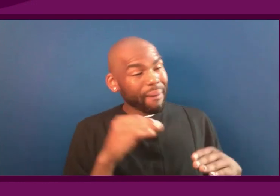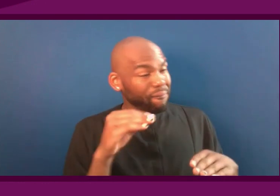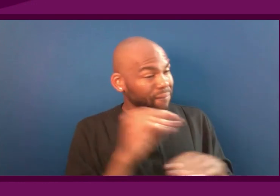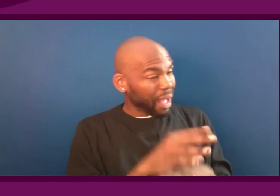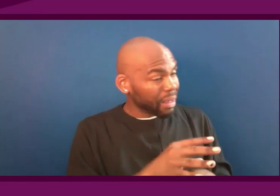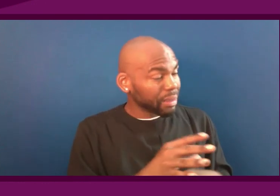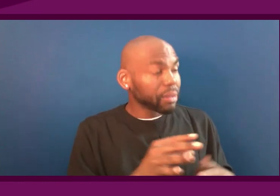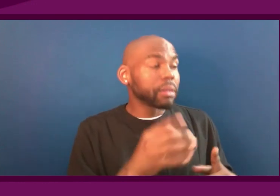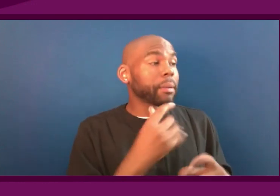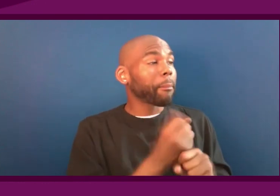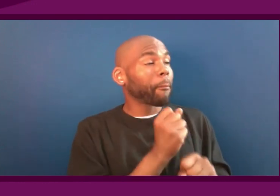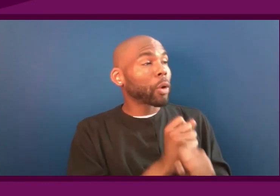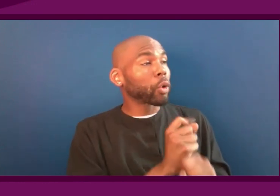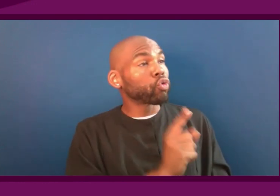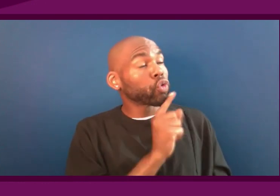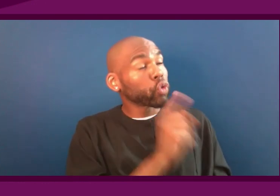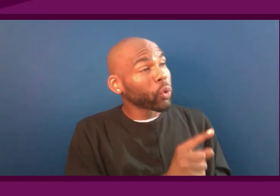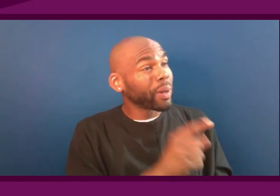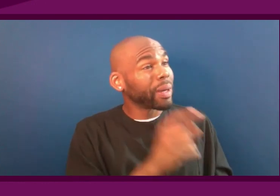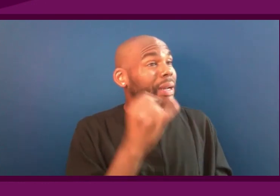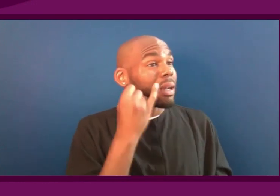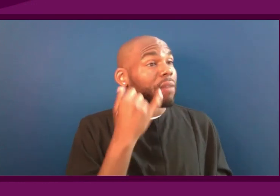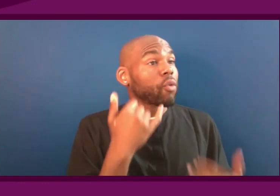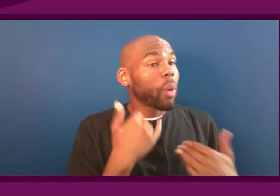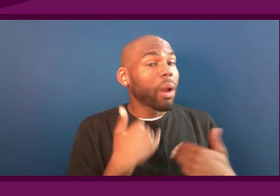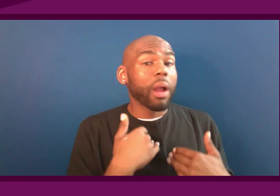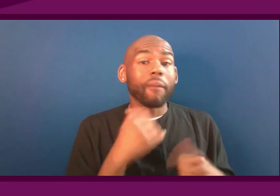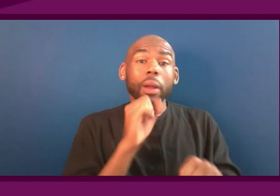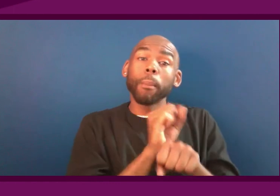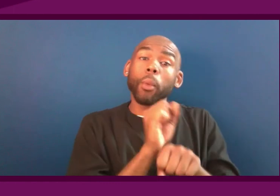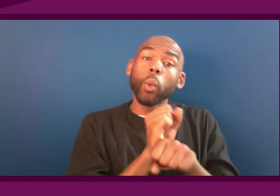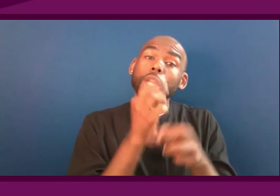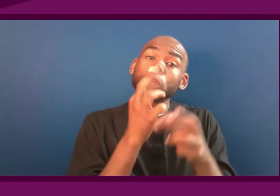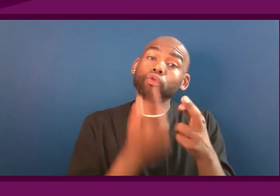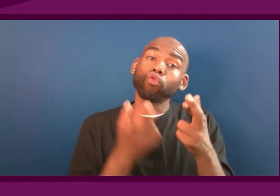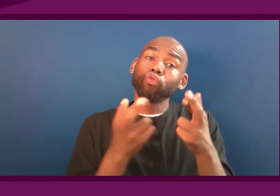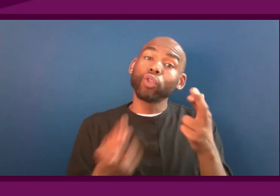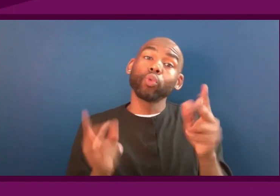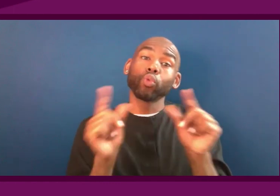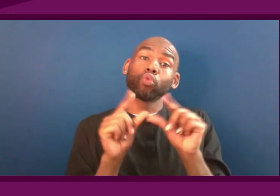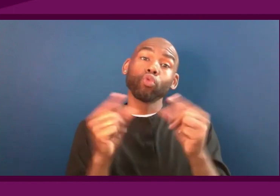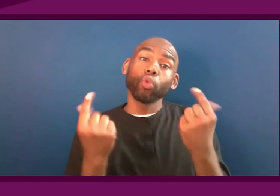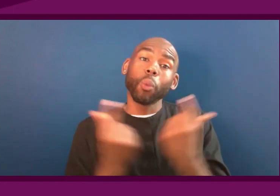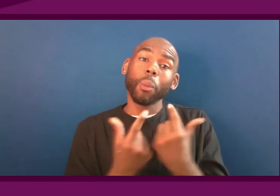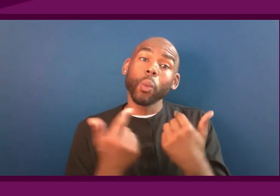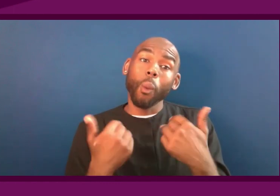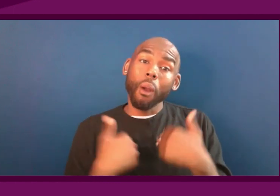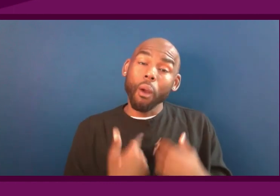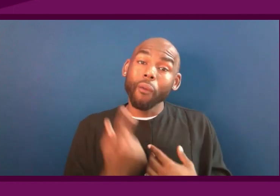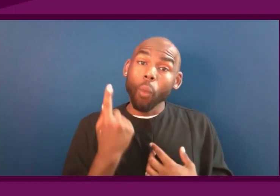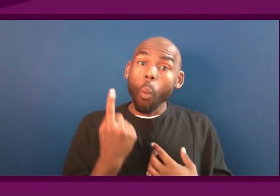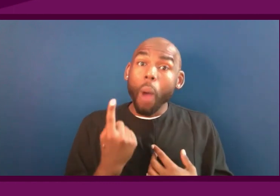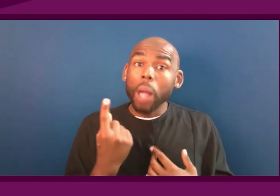each other and support you as a brand. And once again, understand society has changed. And those